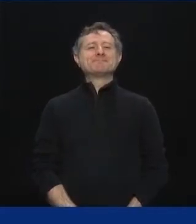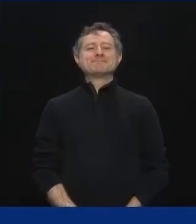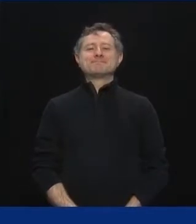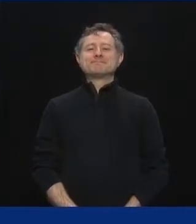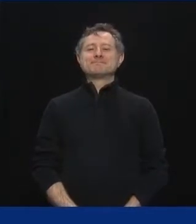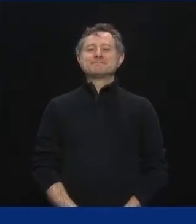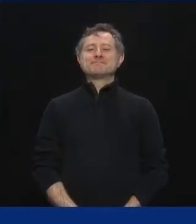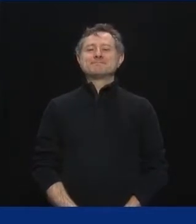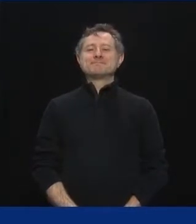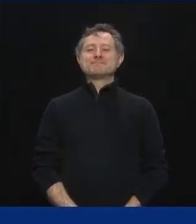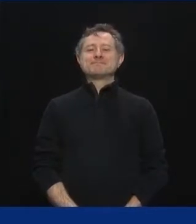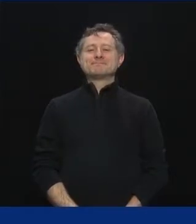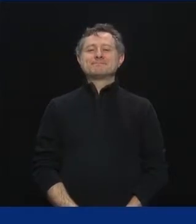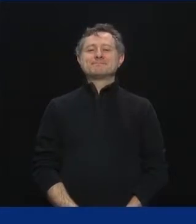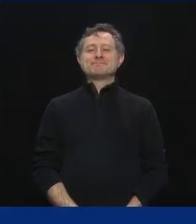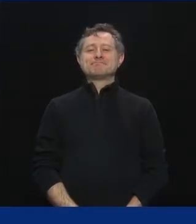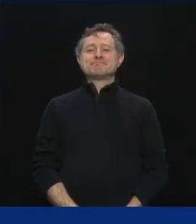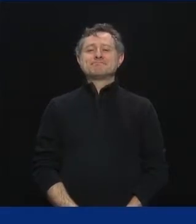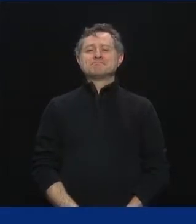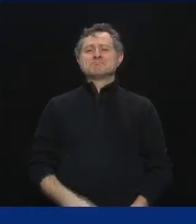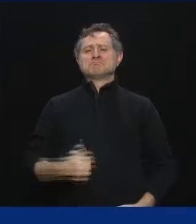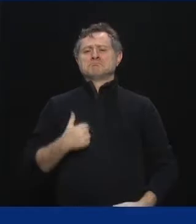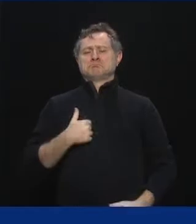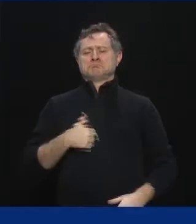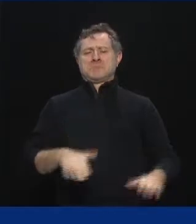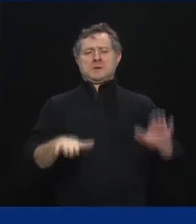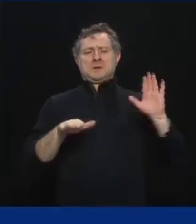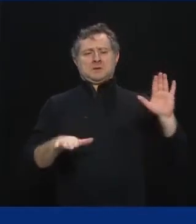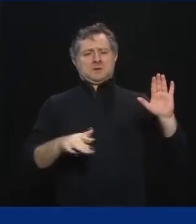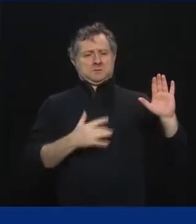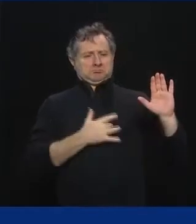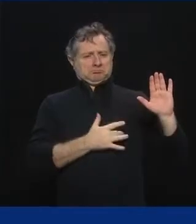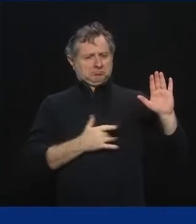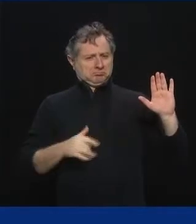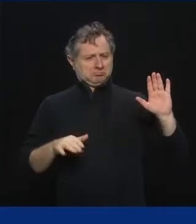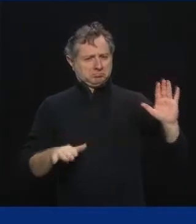GOOD MORNING, EVERYONE, AND THANK YOU FOR JOINING US TODAY.